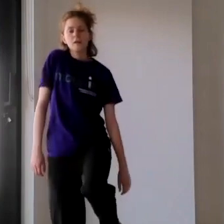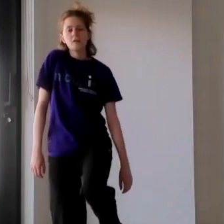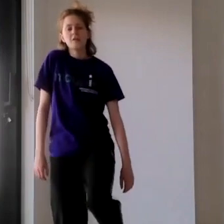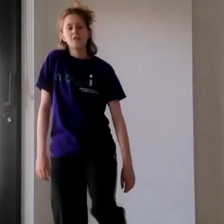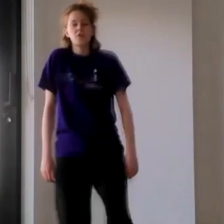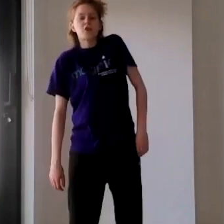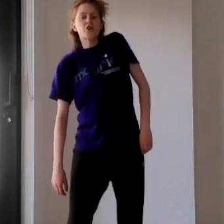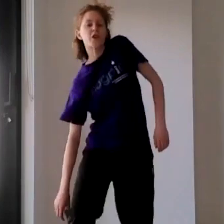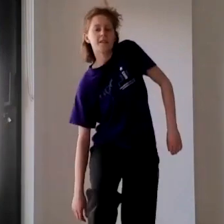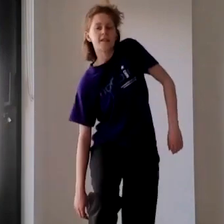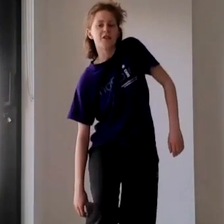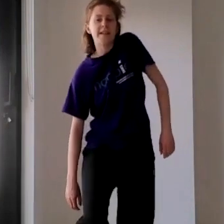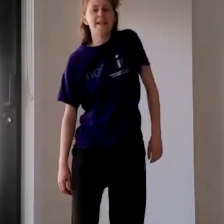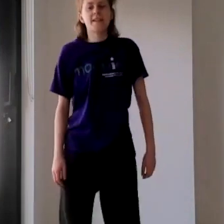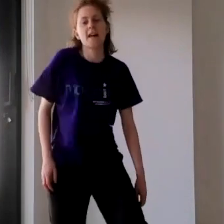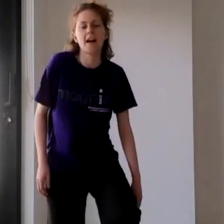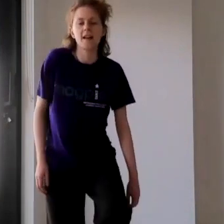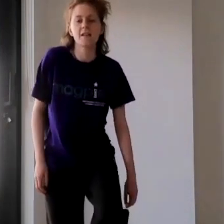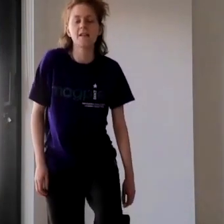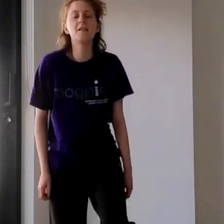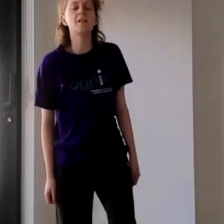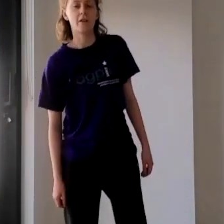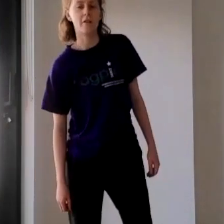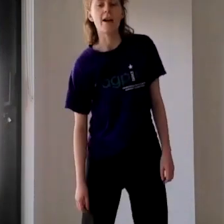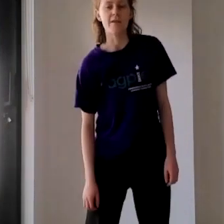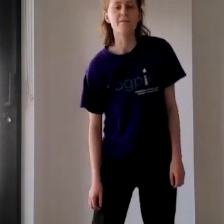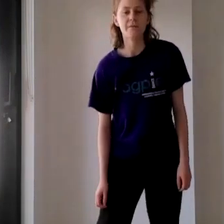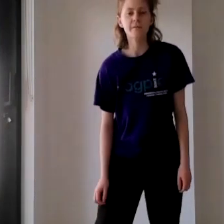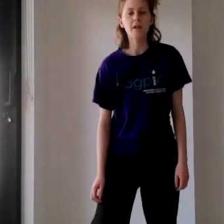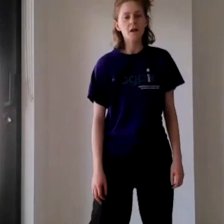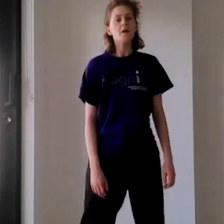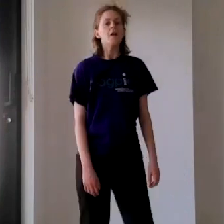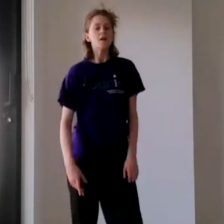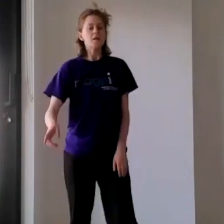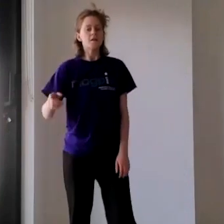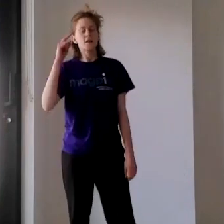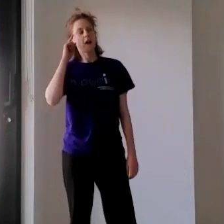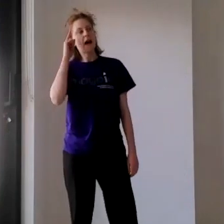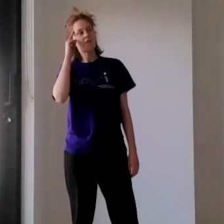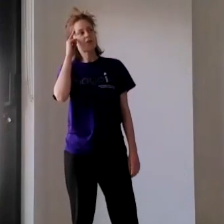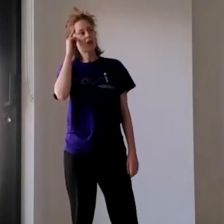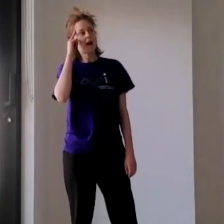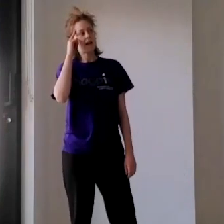so you're doing your shoulders and your knees there great so have a try and have a